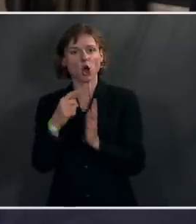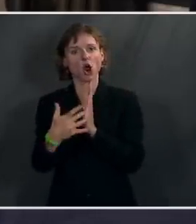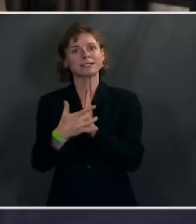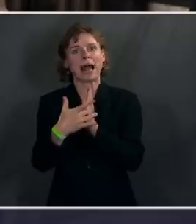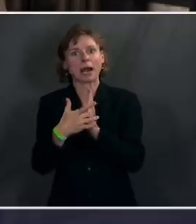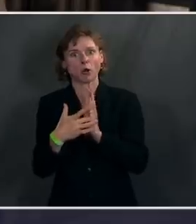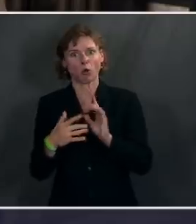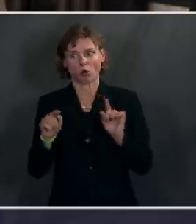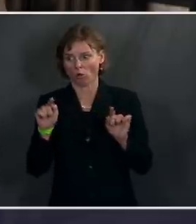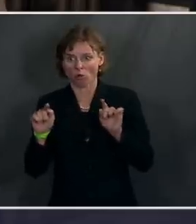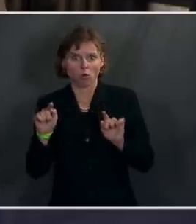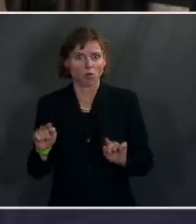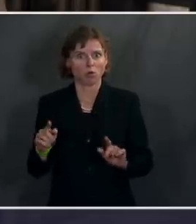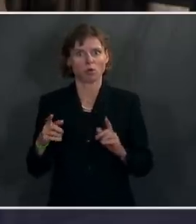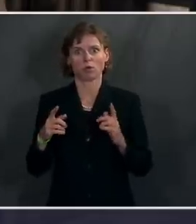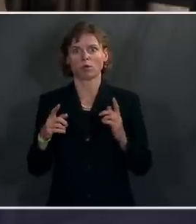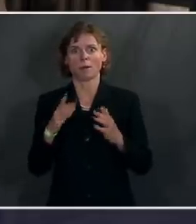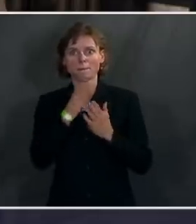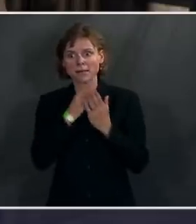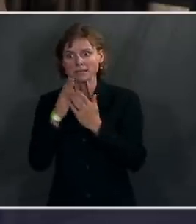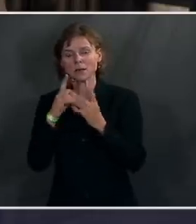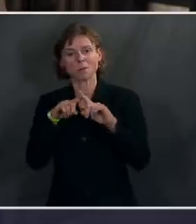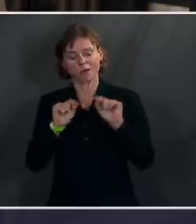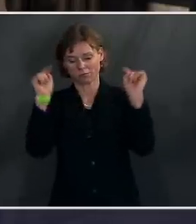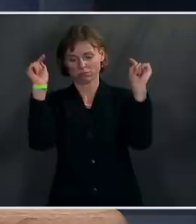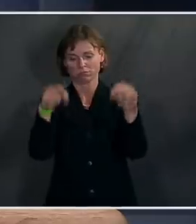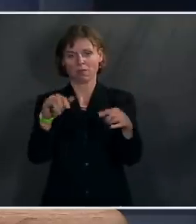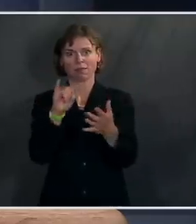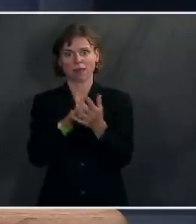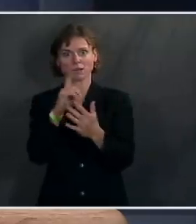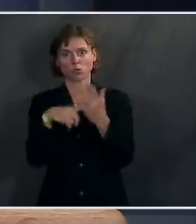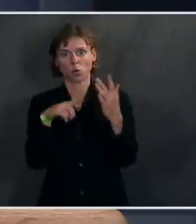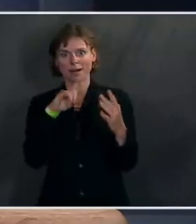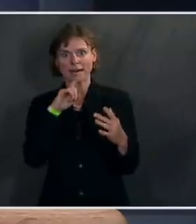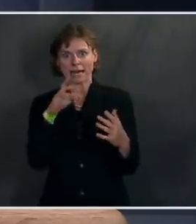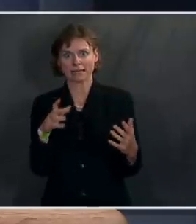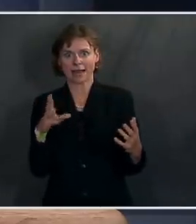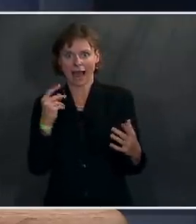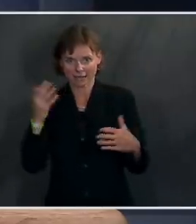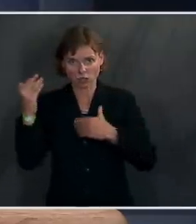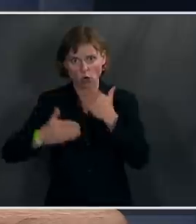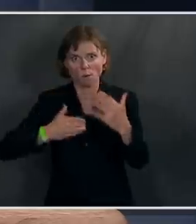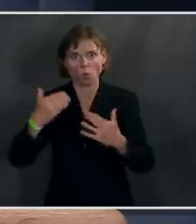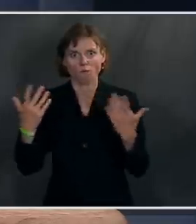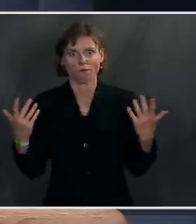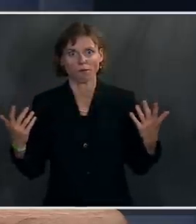but broadly, this is what it is and it's moving. Ms. Psaki: Well, I think the President's commitment